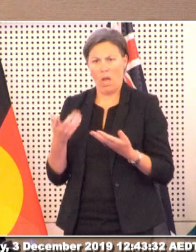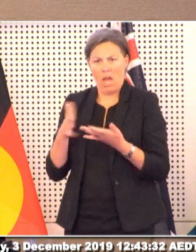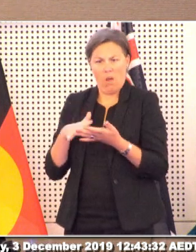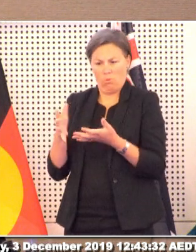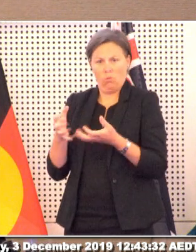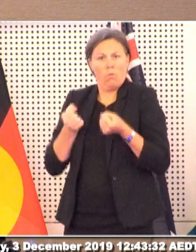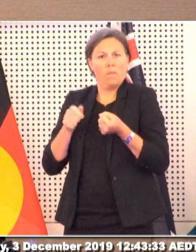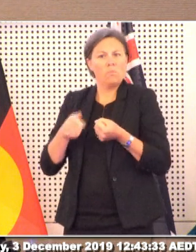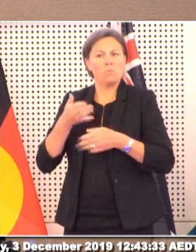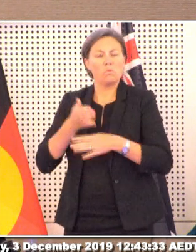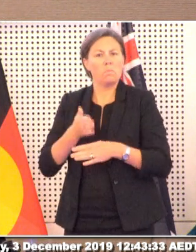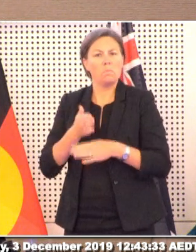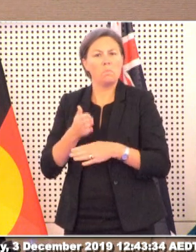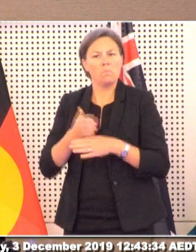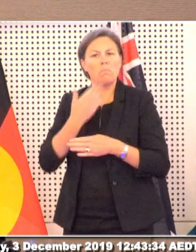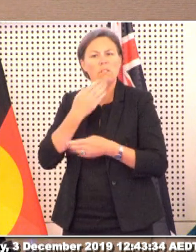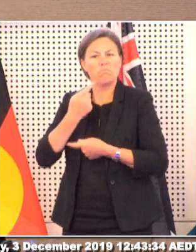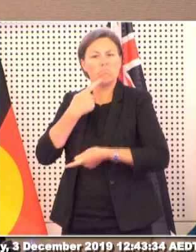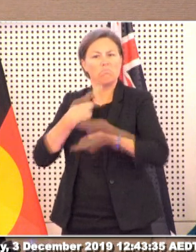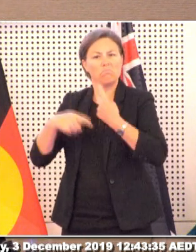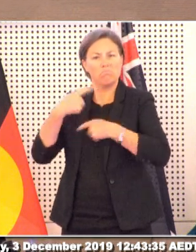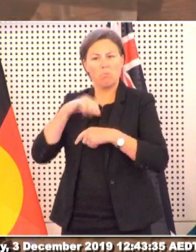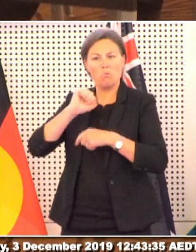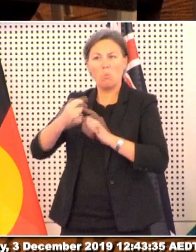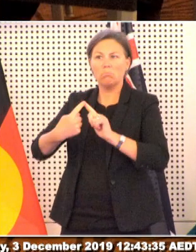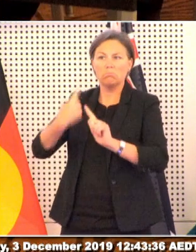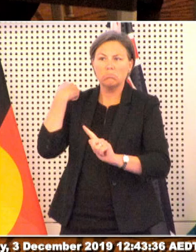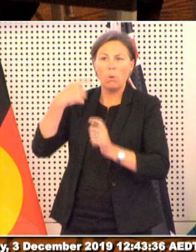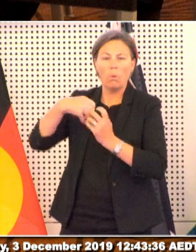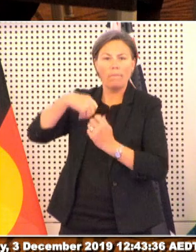Commission a little bit about your background qualifications and experience